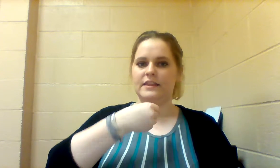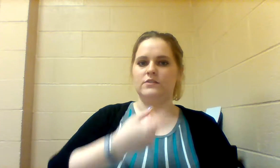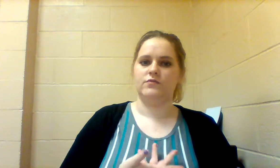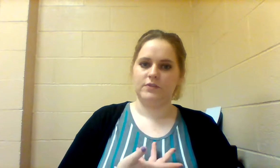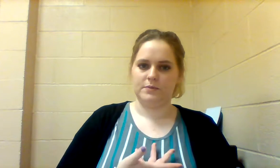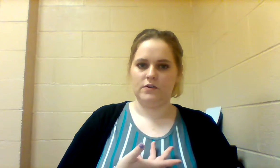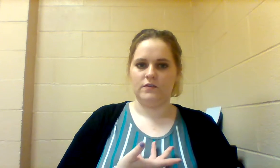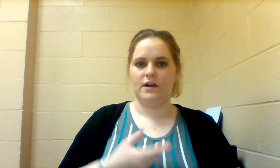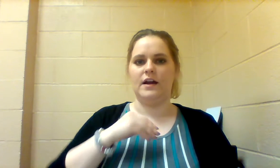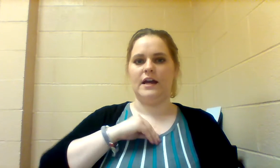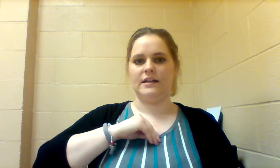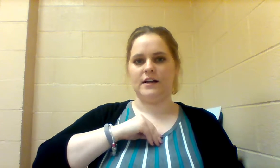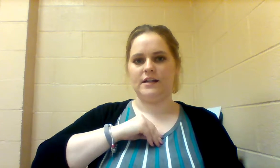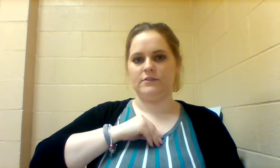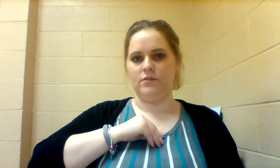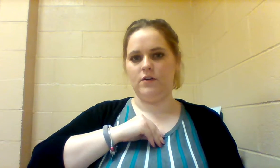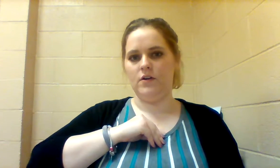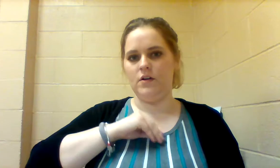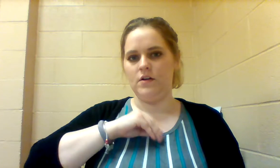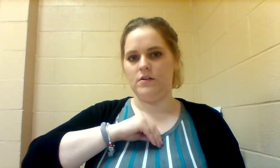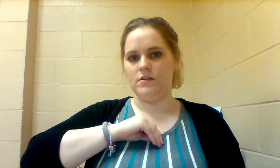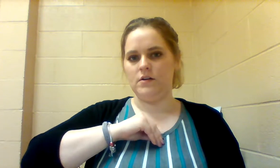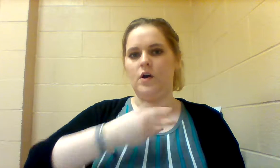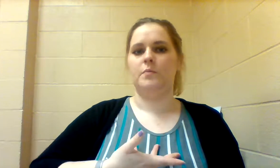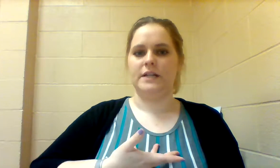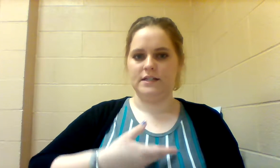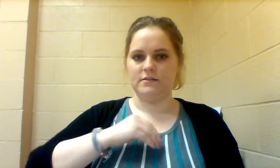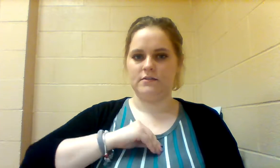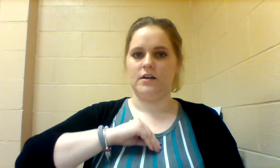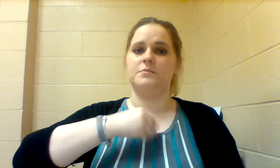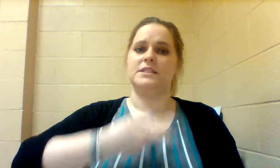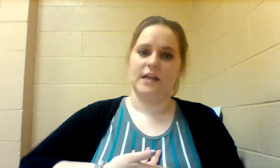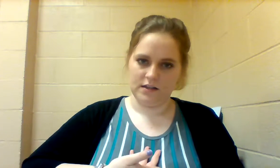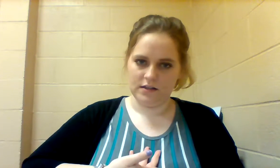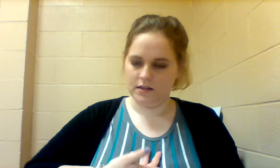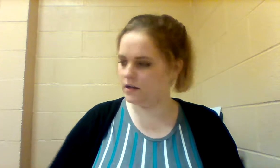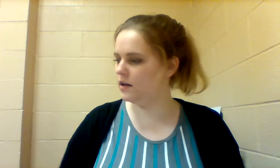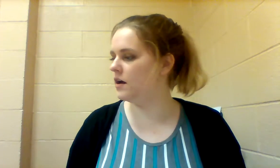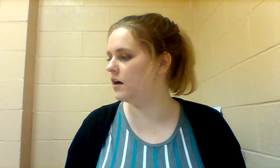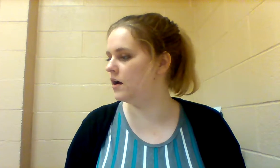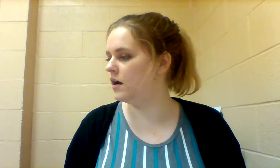you flip it over and kind of open it UPSET